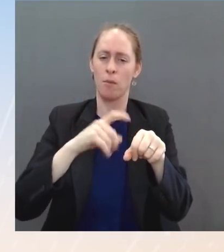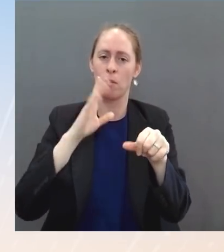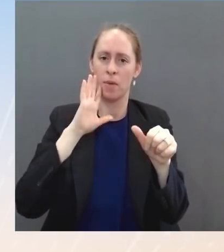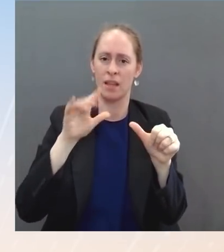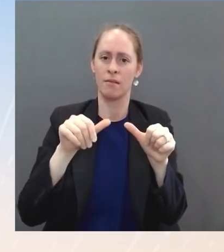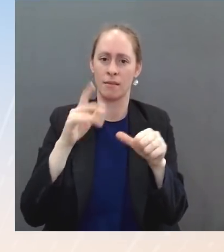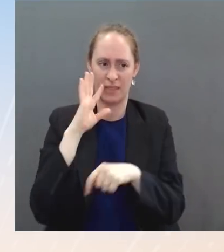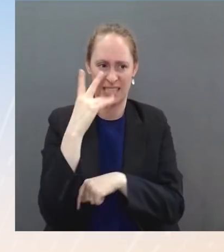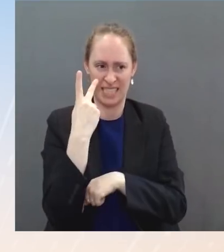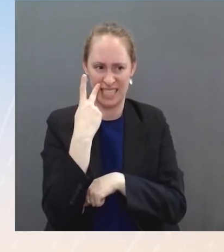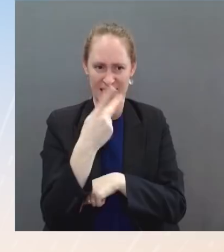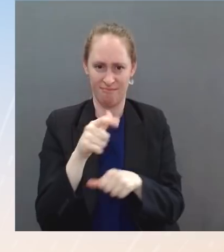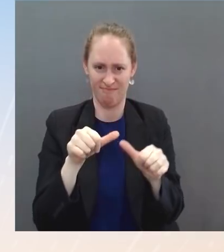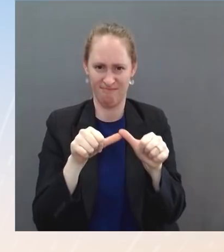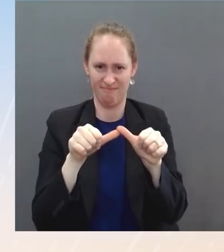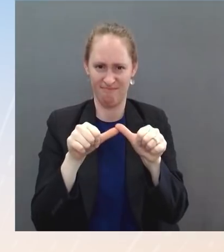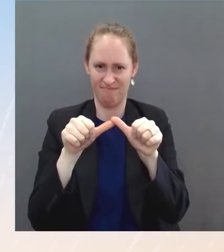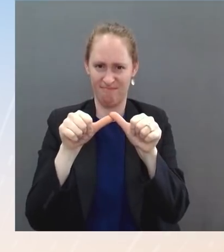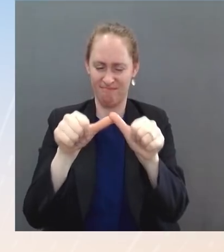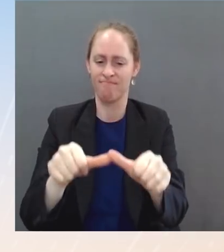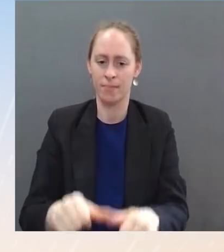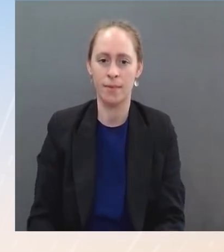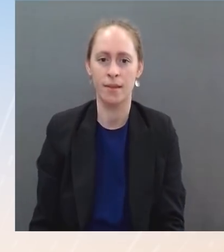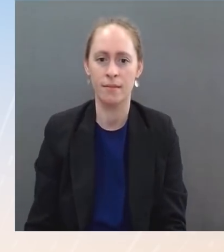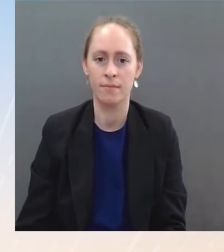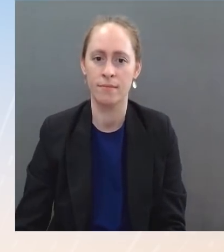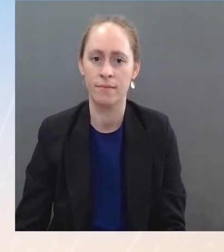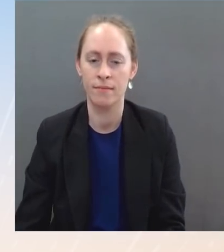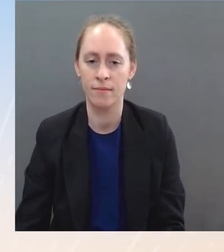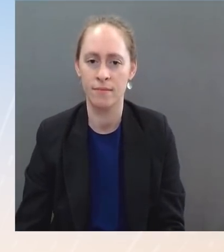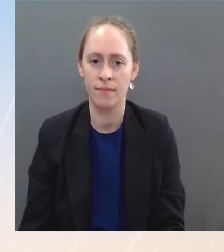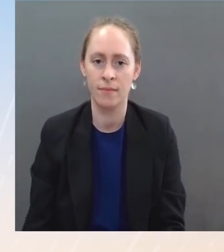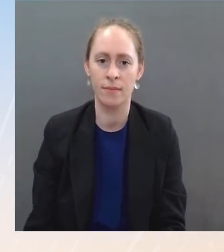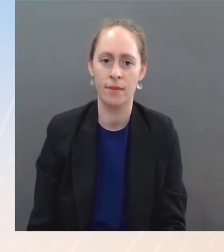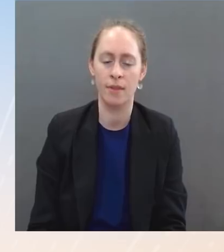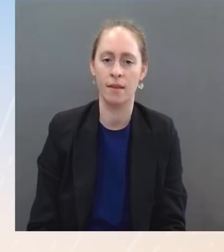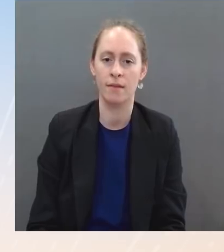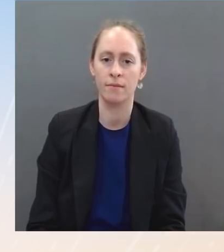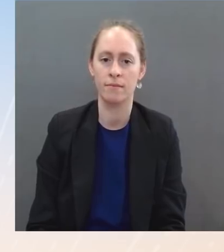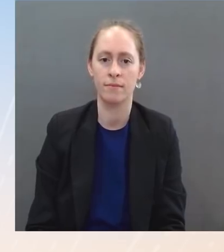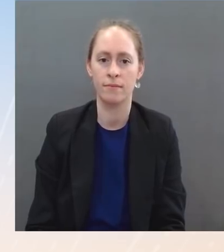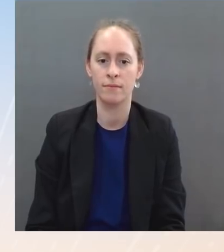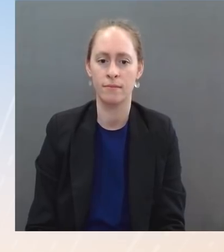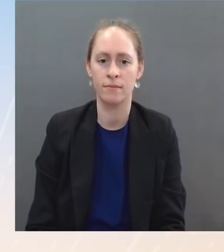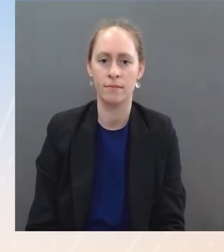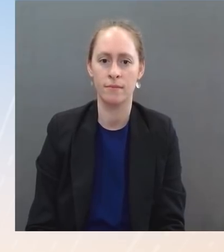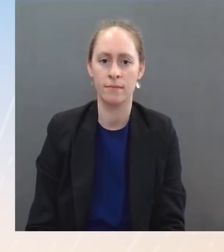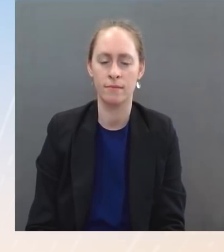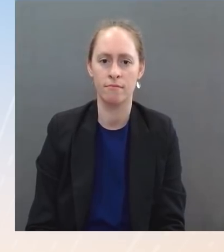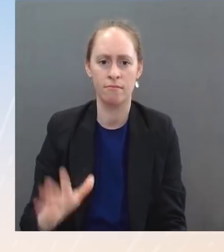The Press: Have the revelations about Bucha prompted the administration and its allies to reconsider what kind of military assistance